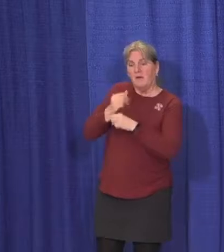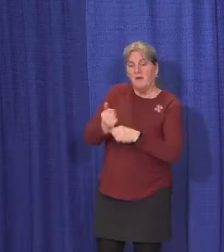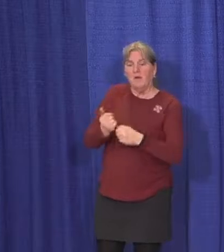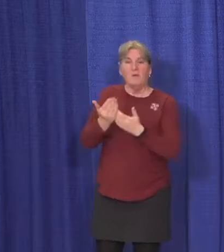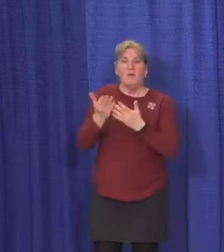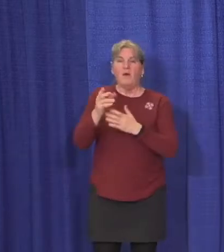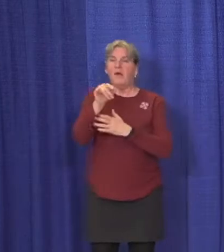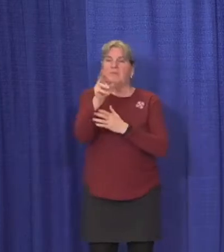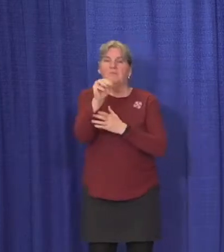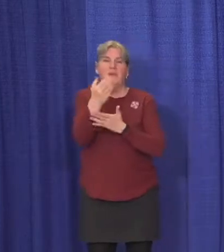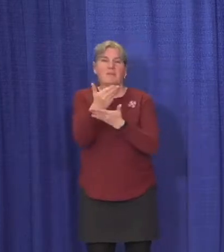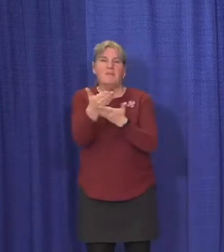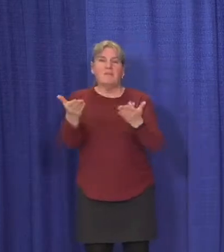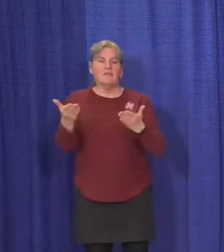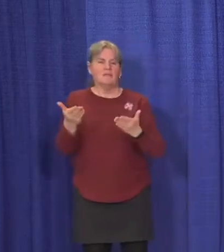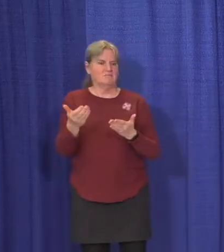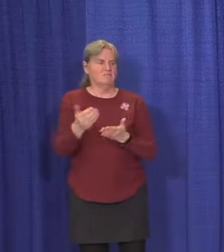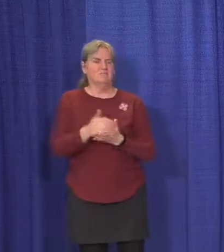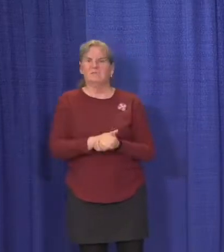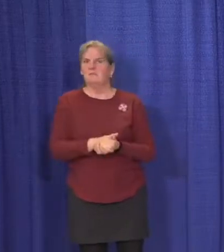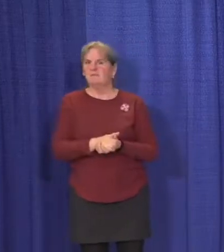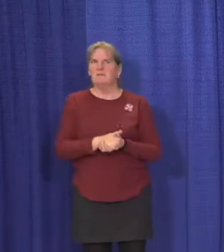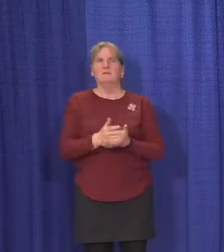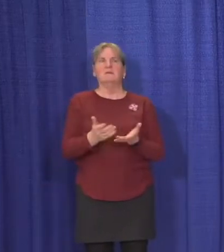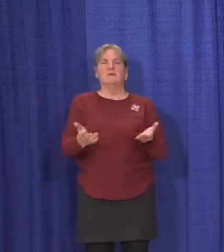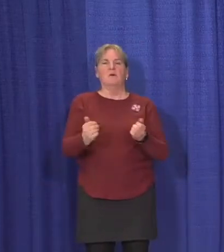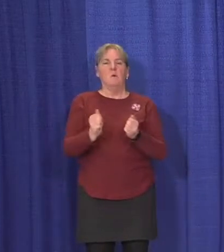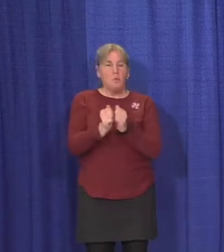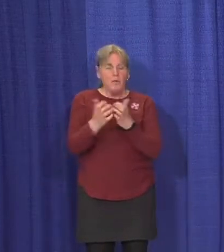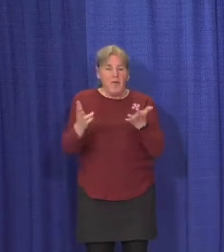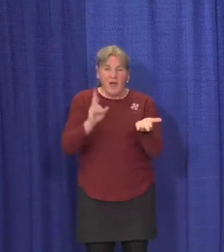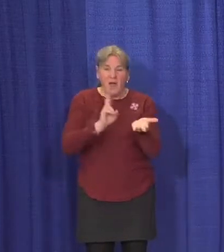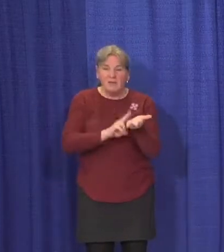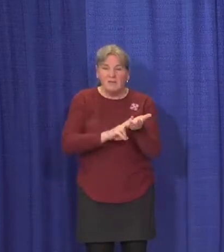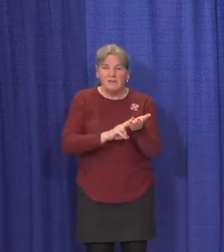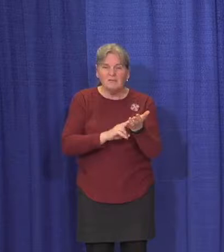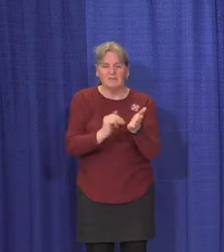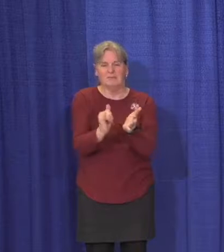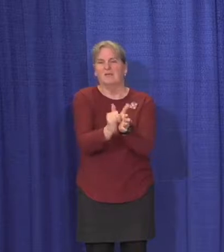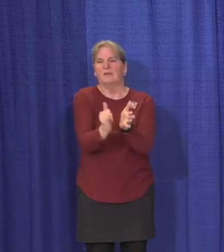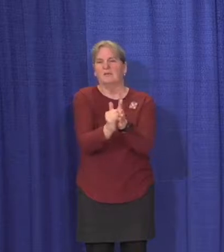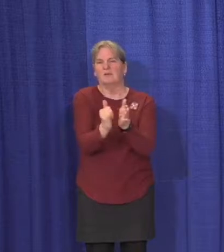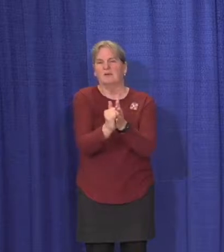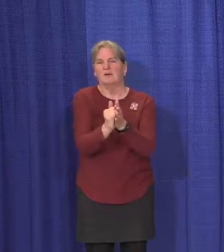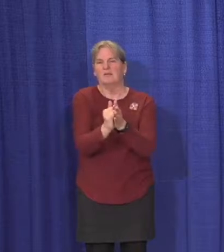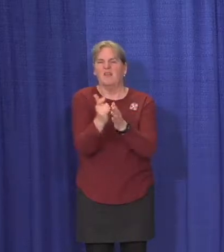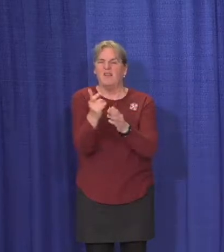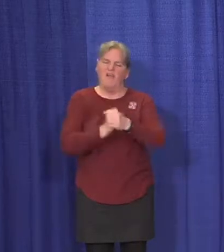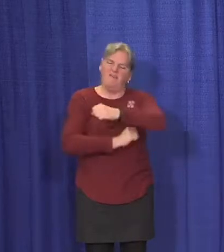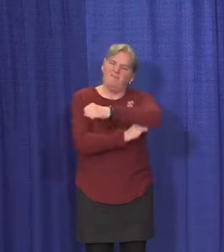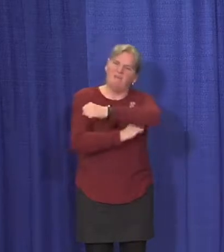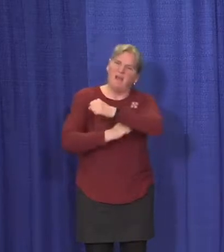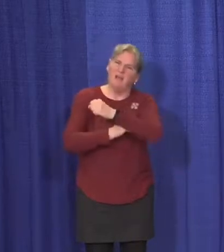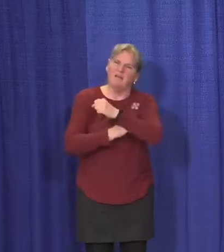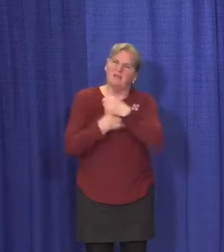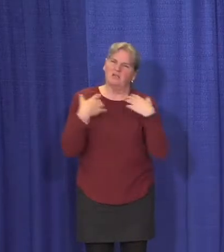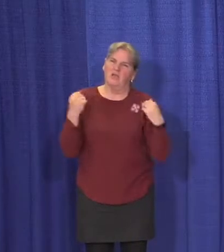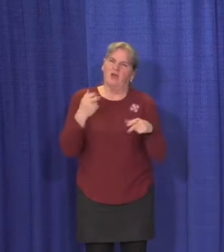or preventative care and administration, there is no health in Yukon without nurses.